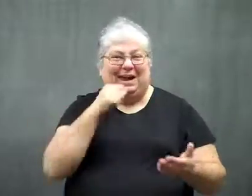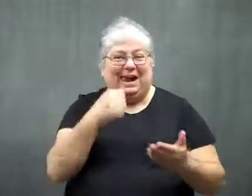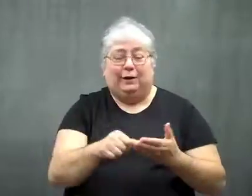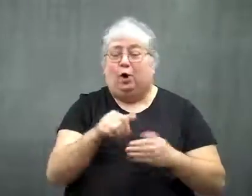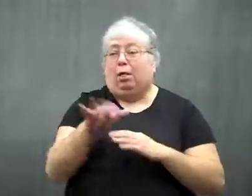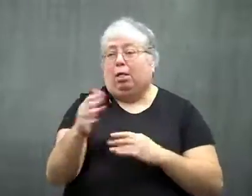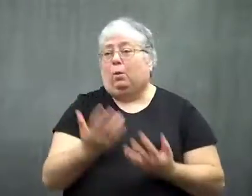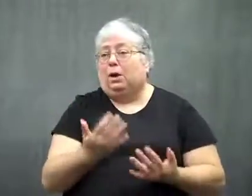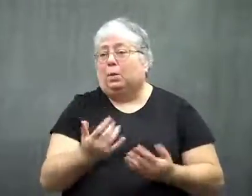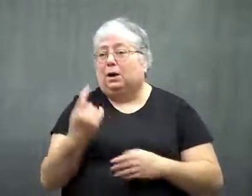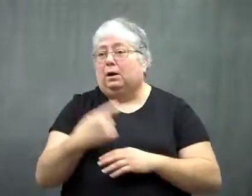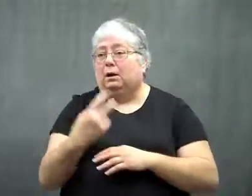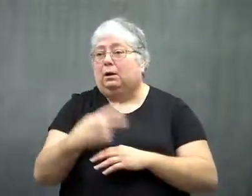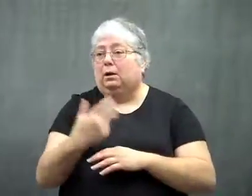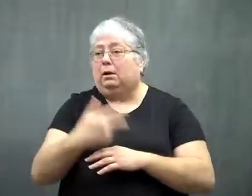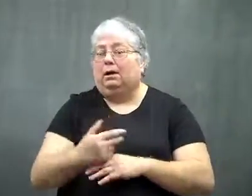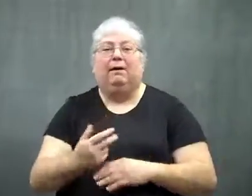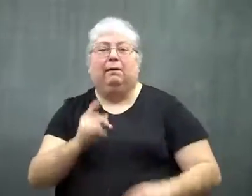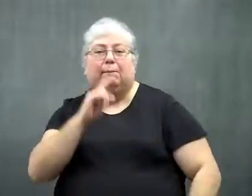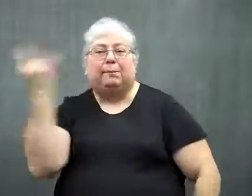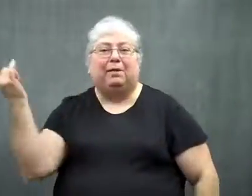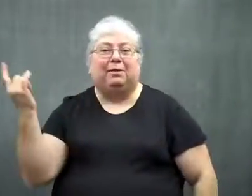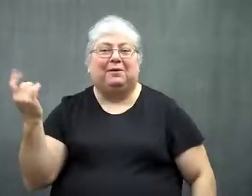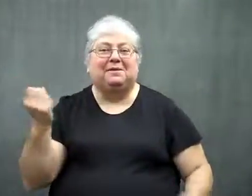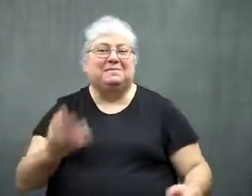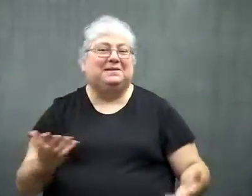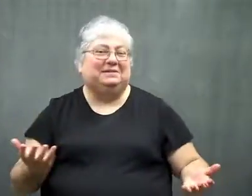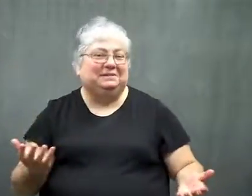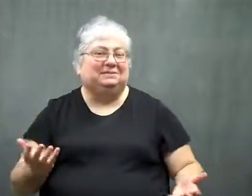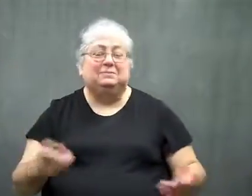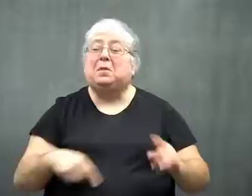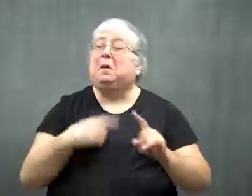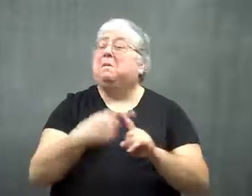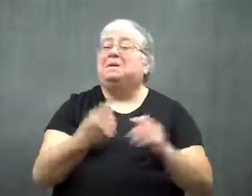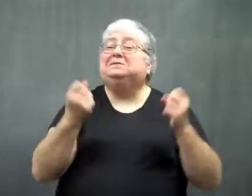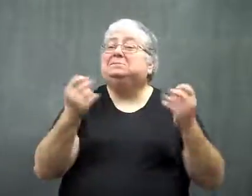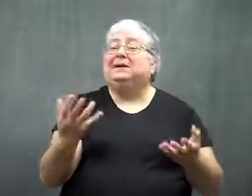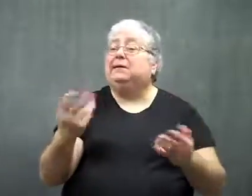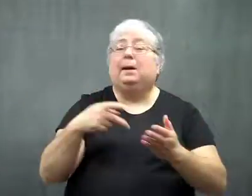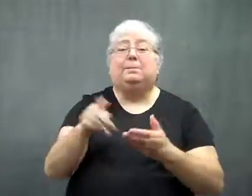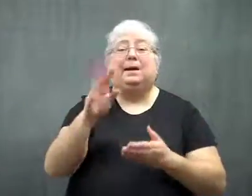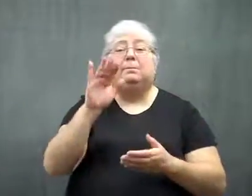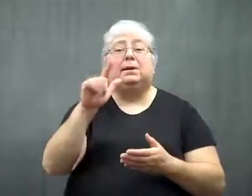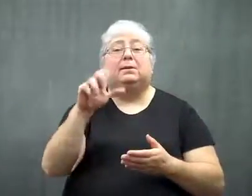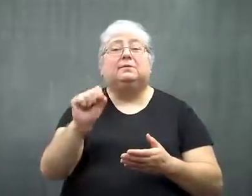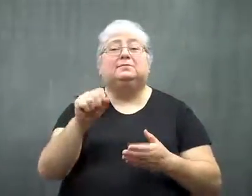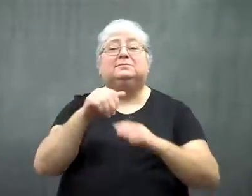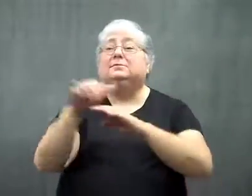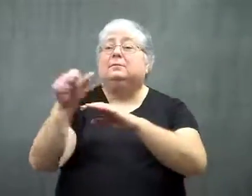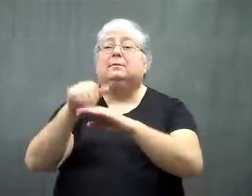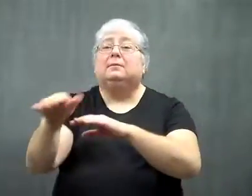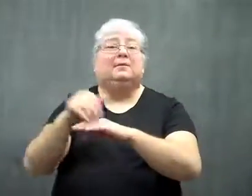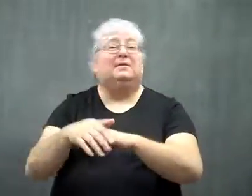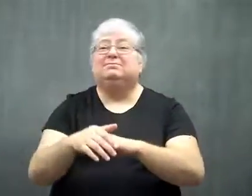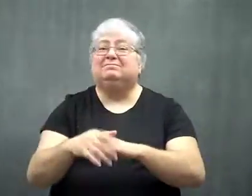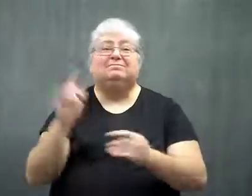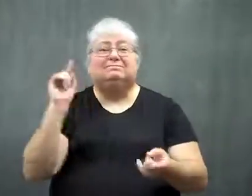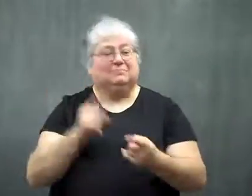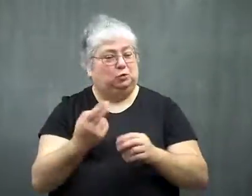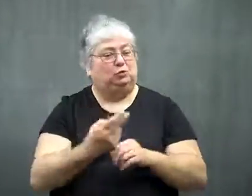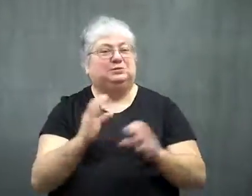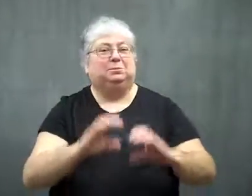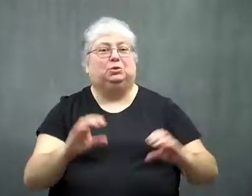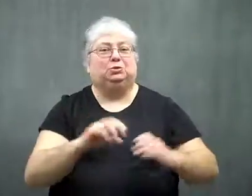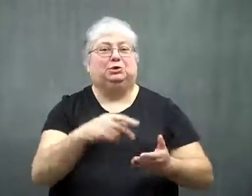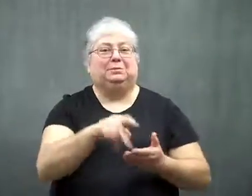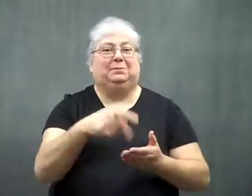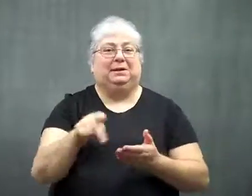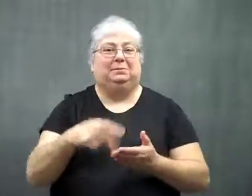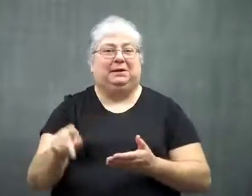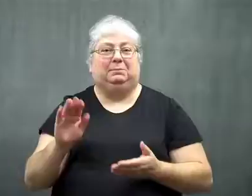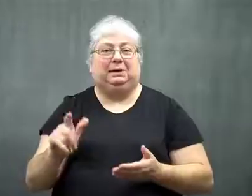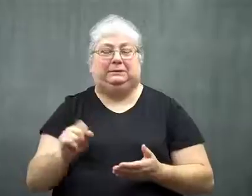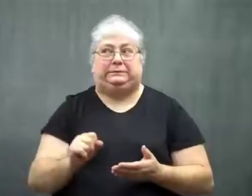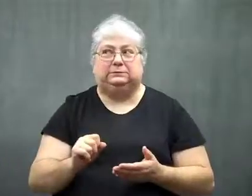People no longer want to wait 1, 2 or 3 days for a letter in the mail.